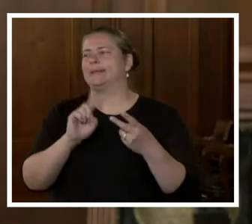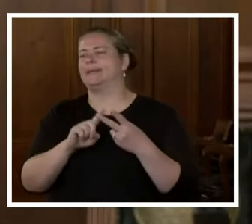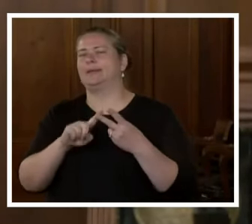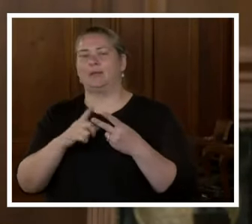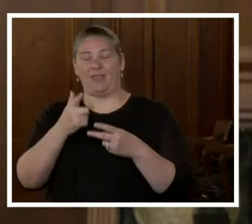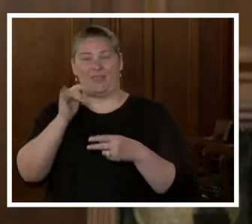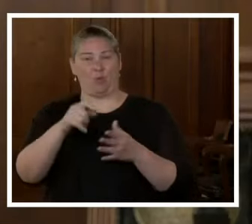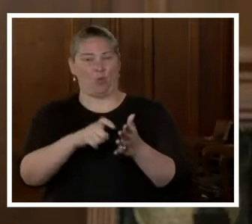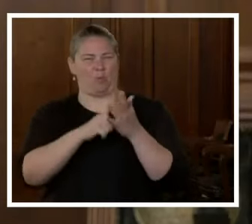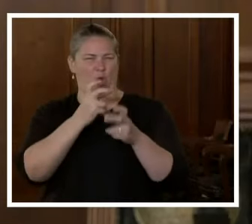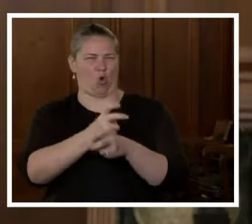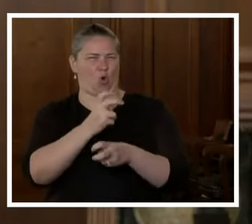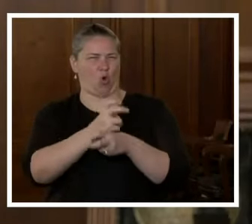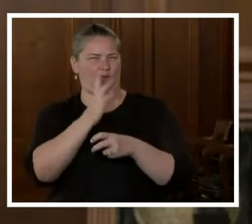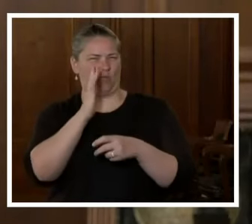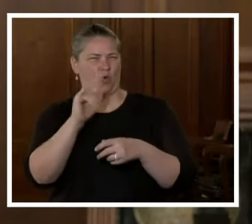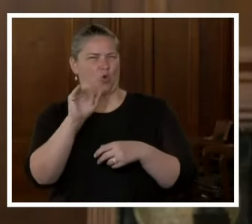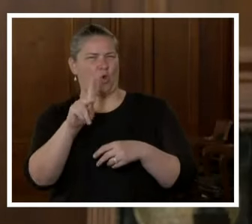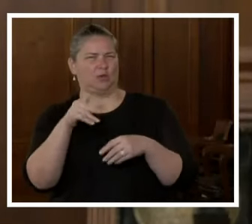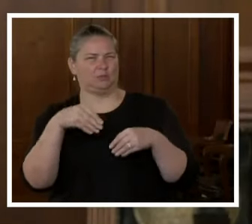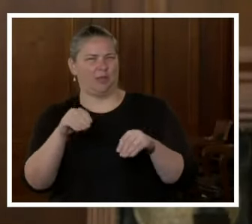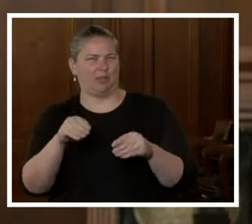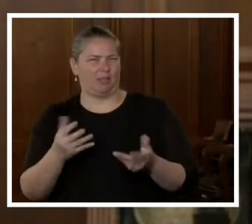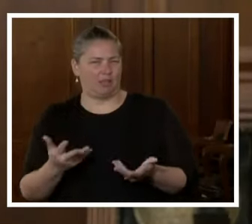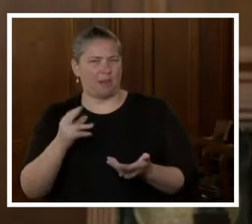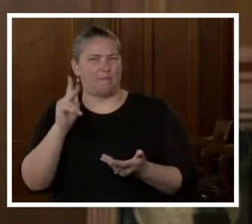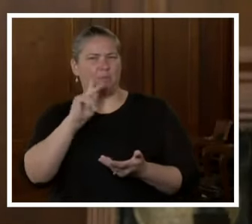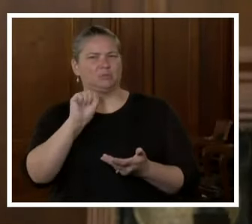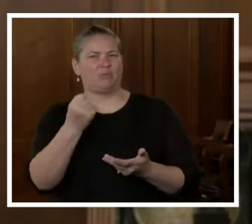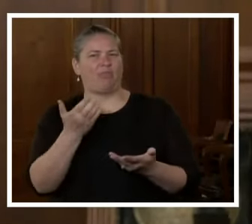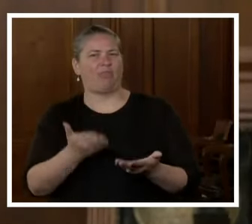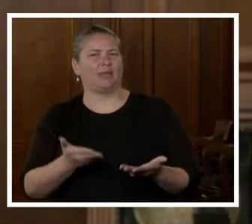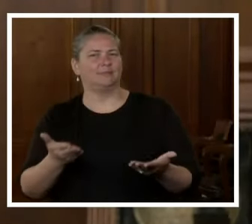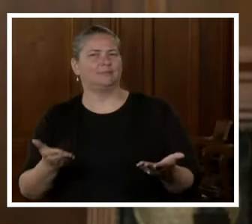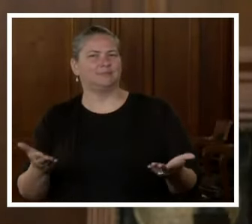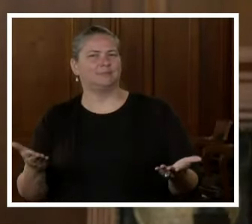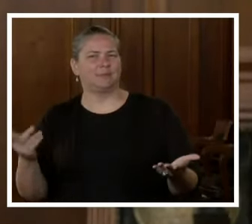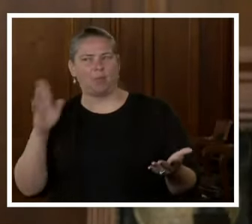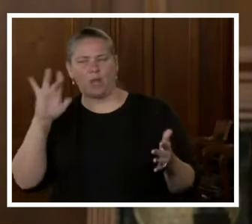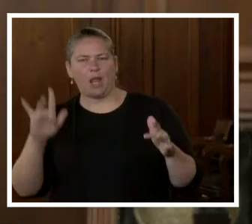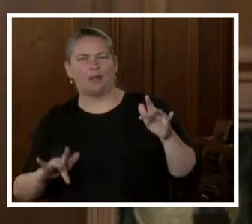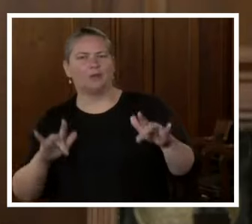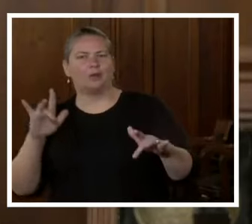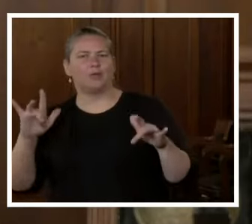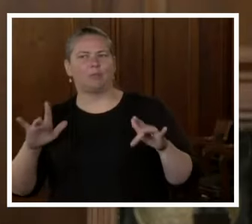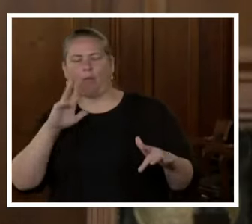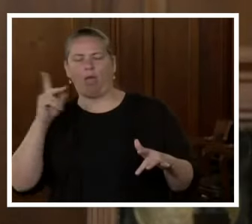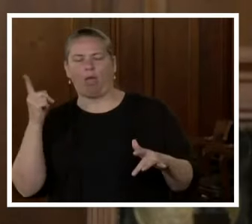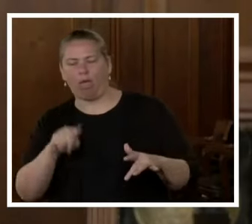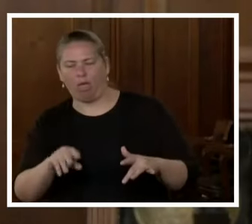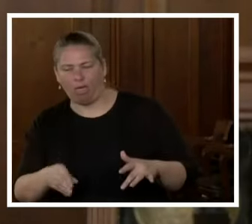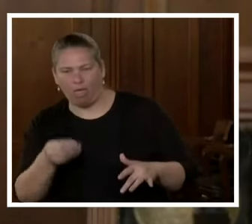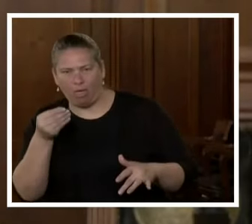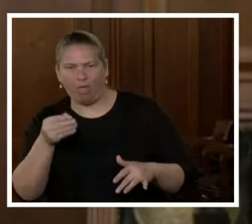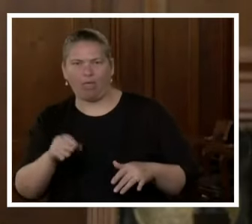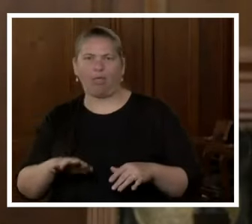THERE'S A LOT OF EMOTIONS. THERE'S THE EMOTIONS THAT WE'RE SEEING OF GIVING VOICE.